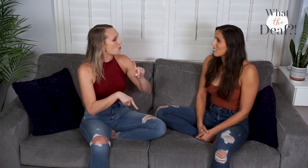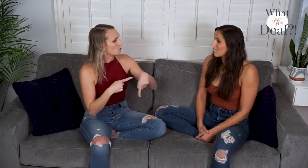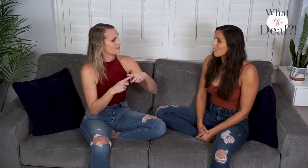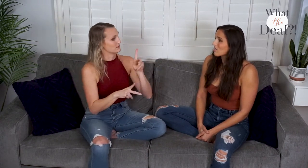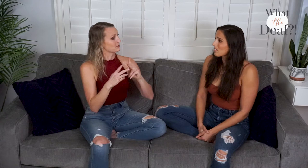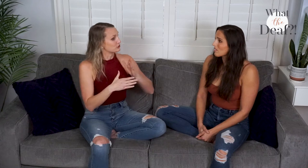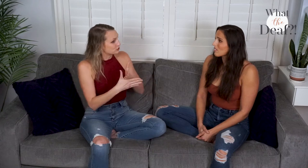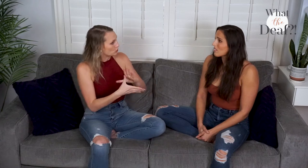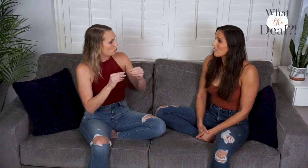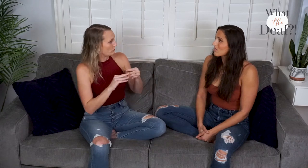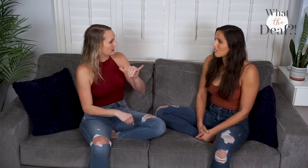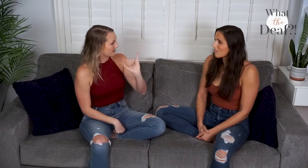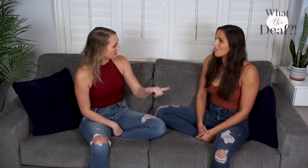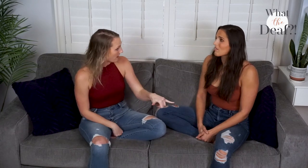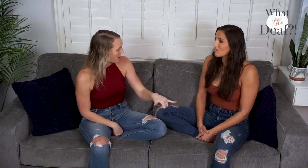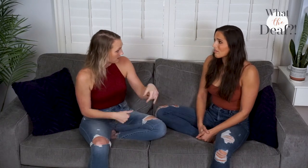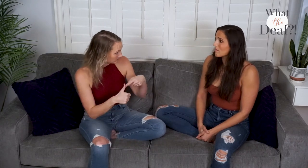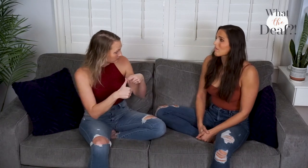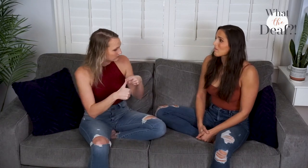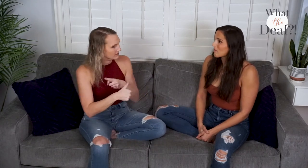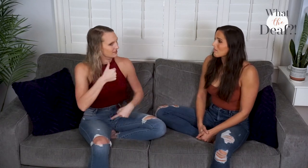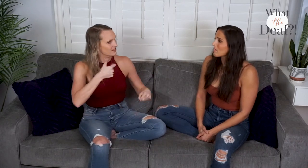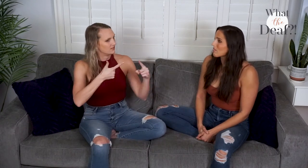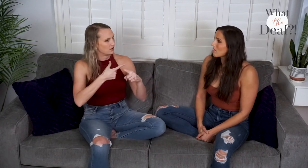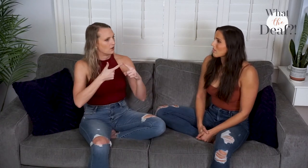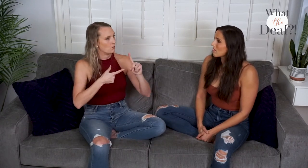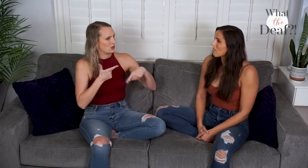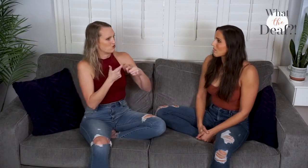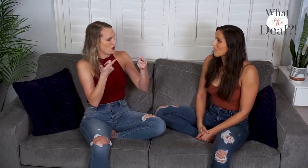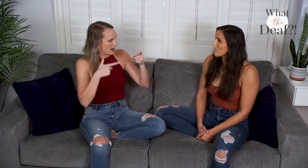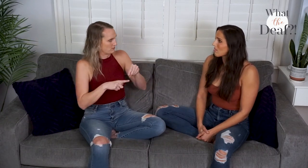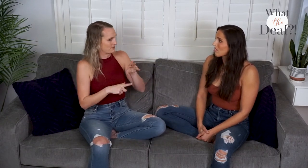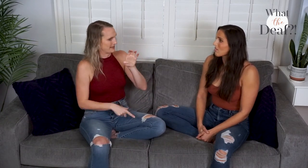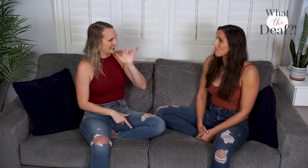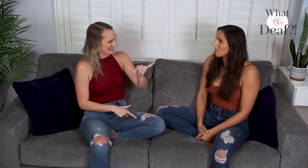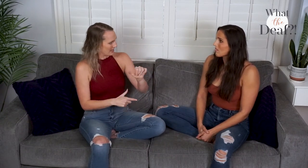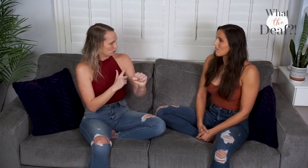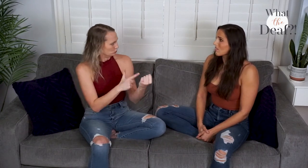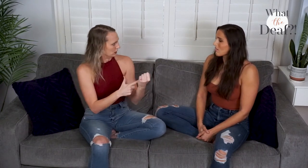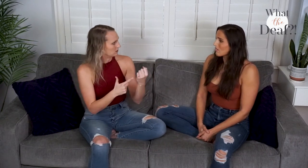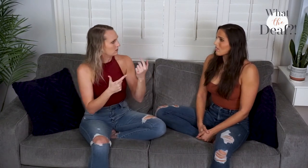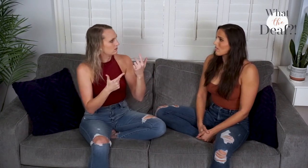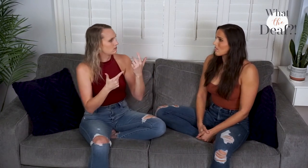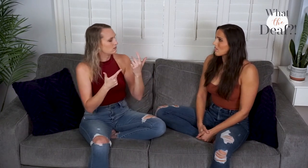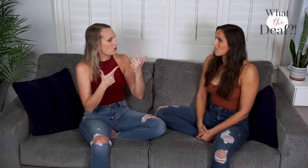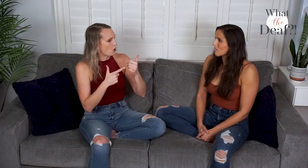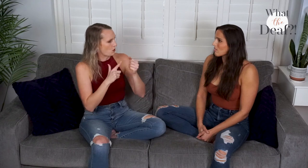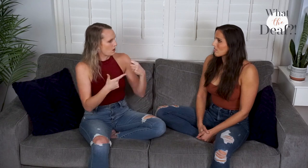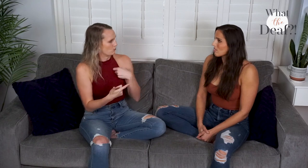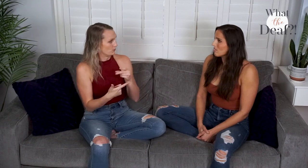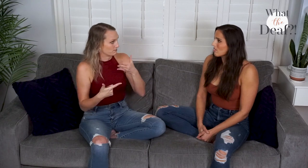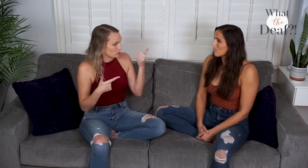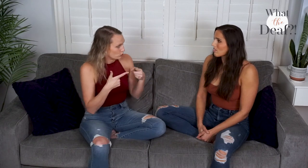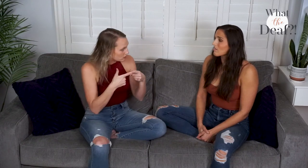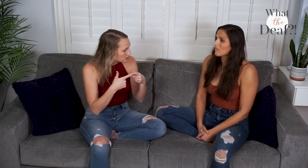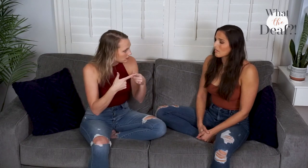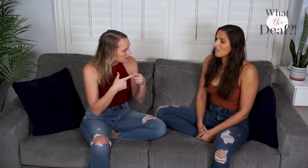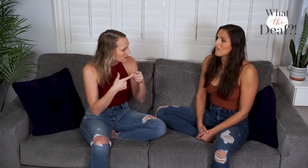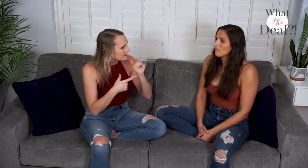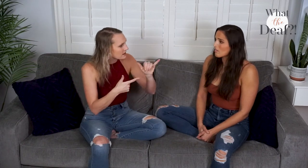we wanna react when people share stories like this. And when you happen to ever be in a situation like that, what can we do better?